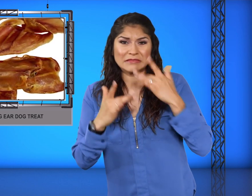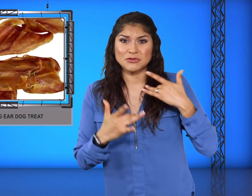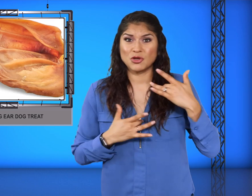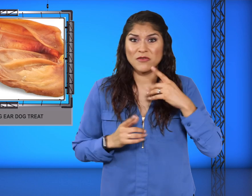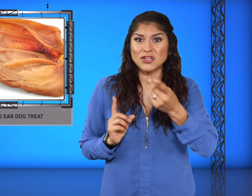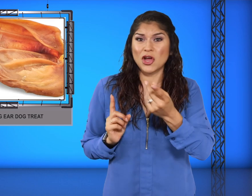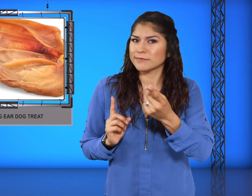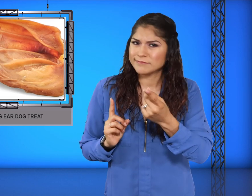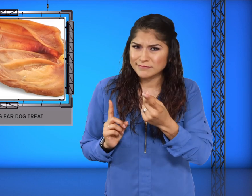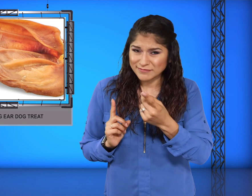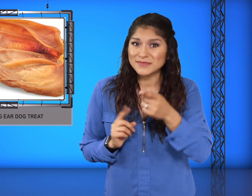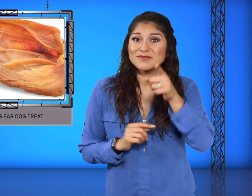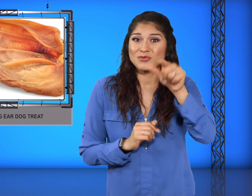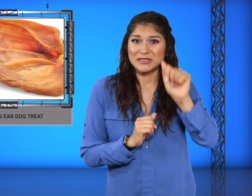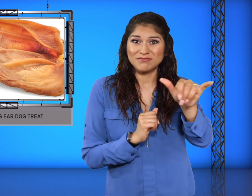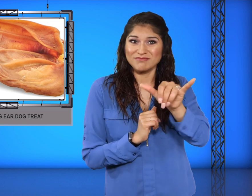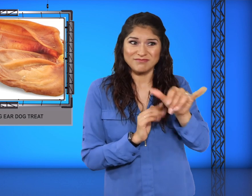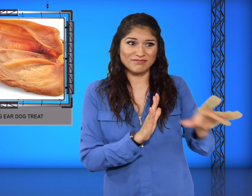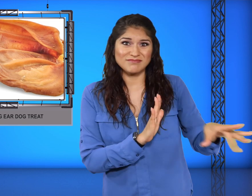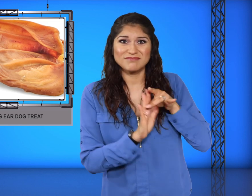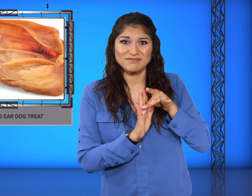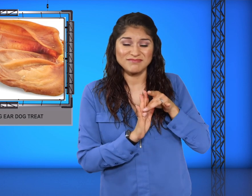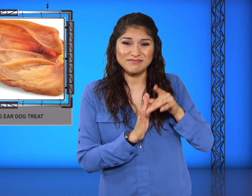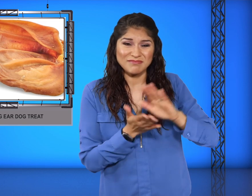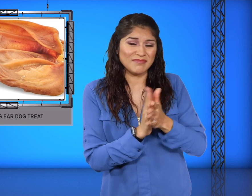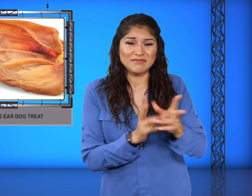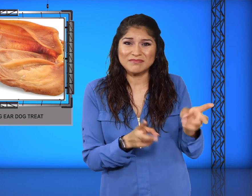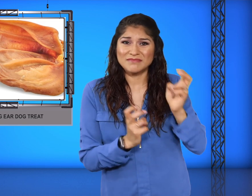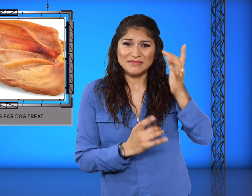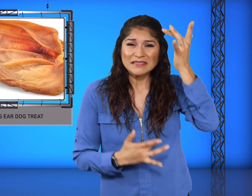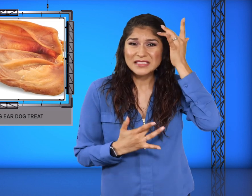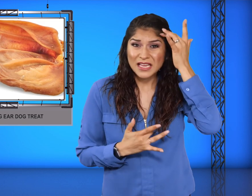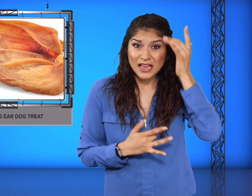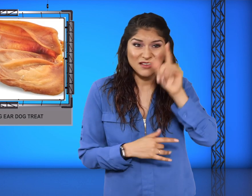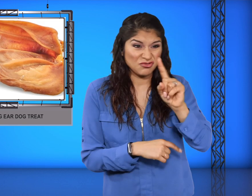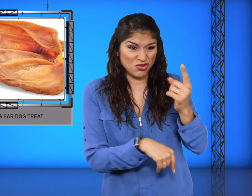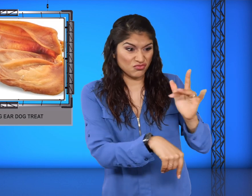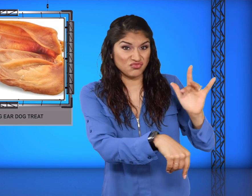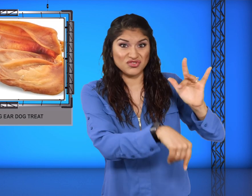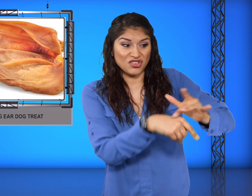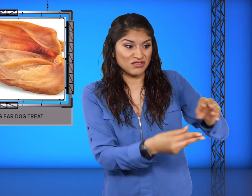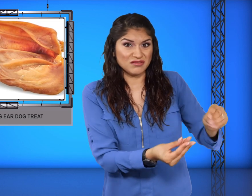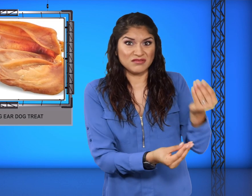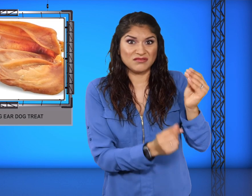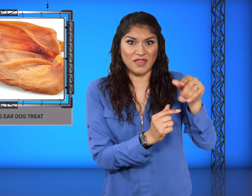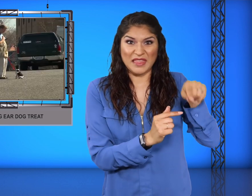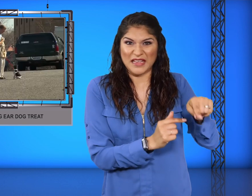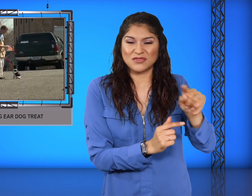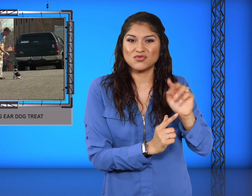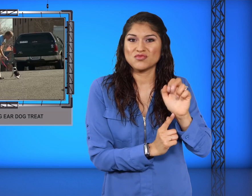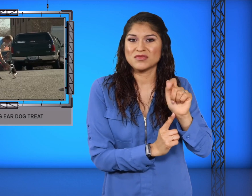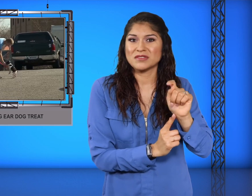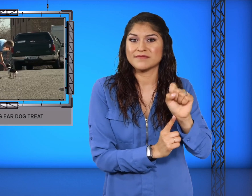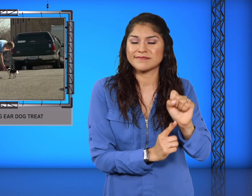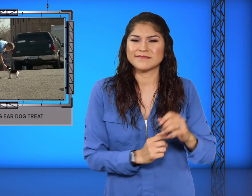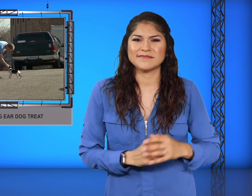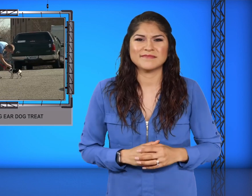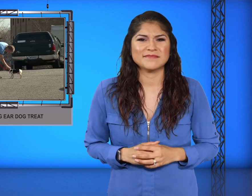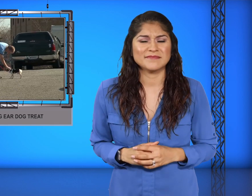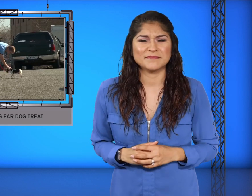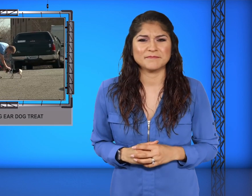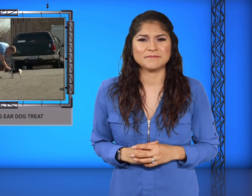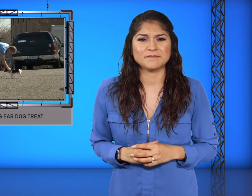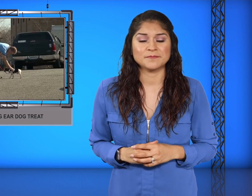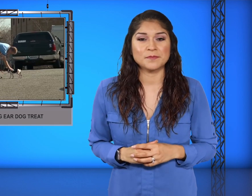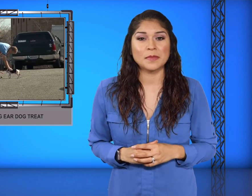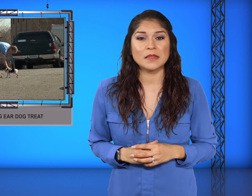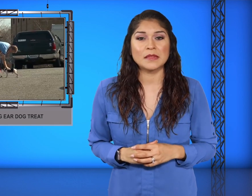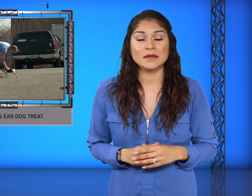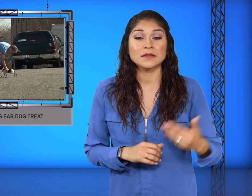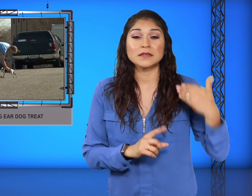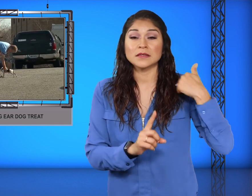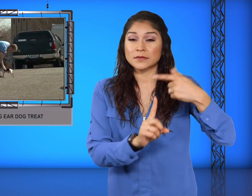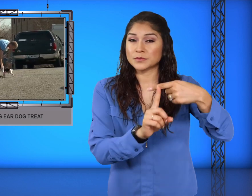You could get sick too from just touching the treats.